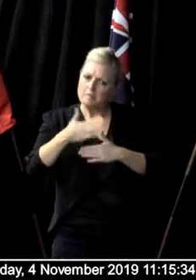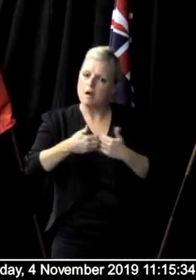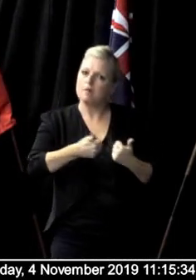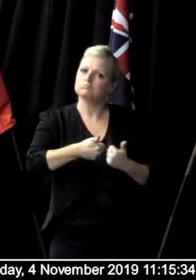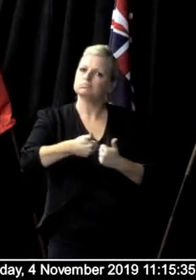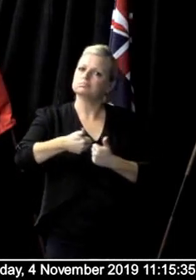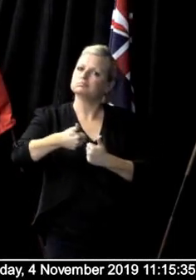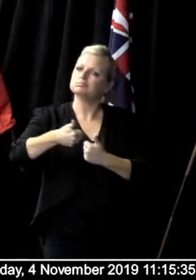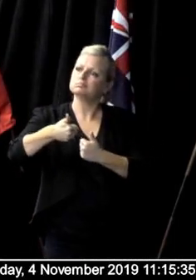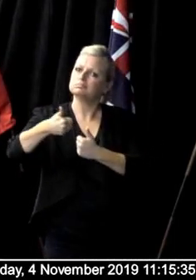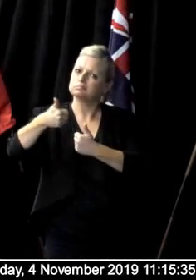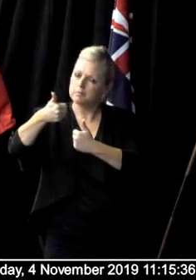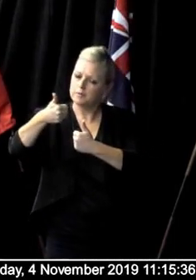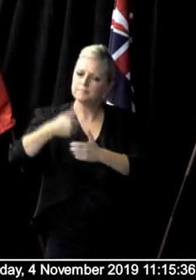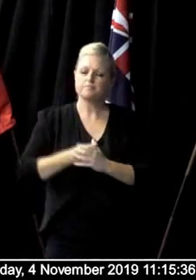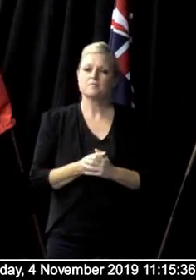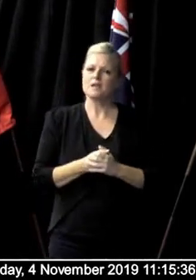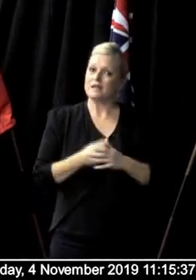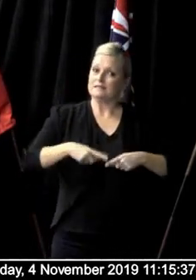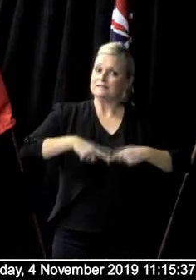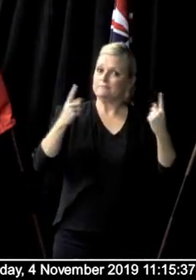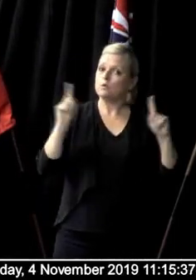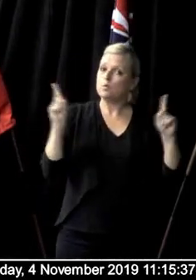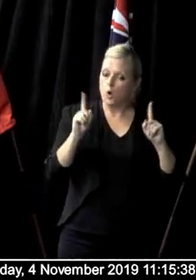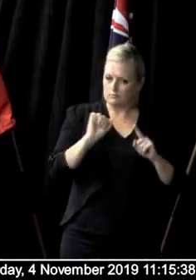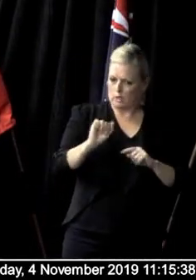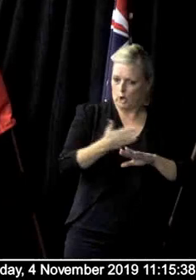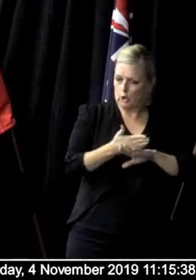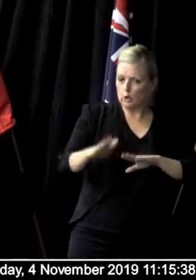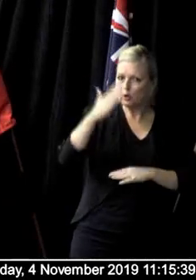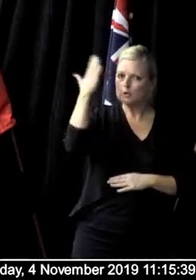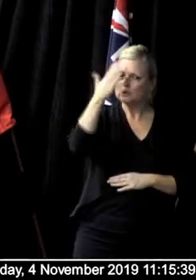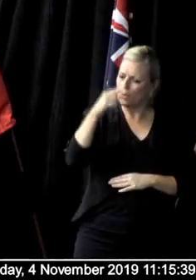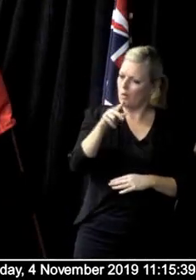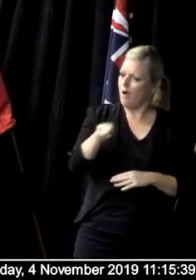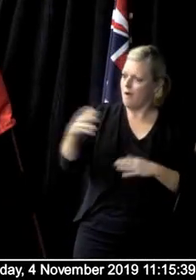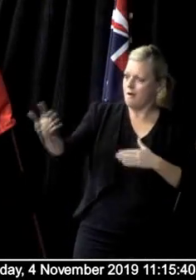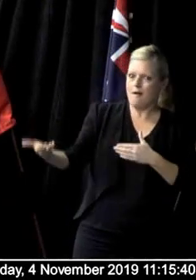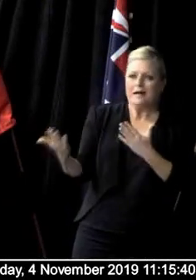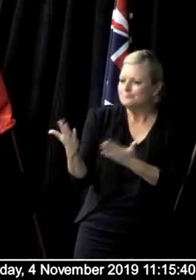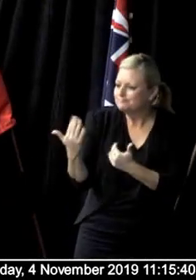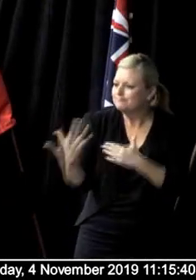Her new school saw her as an individual capable of learning. She had access to proper curriculum where she was expected to